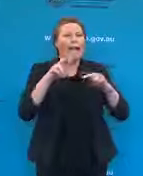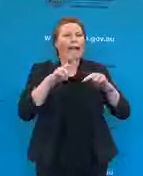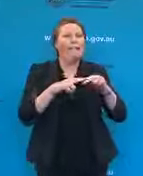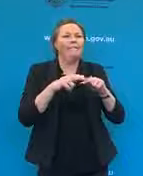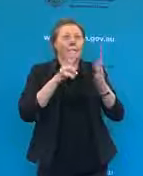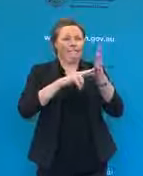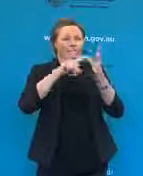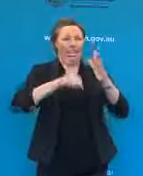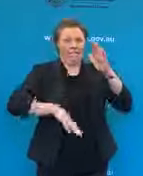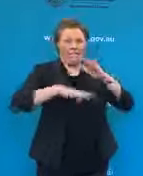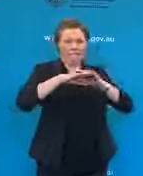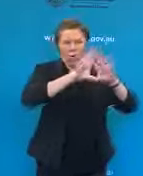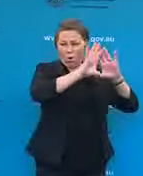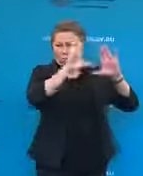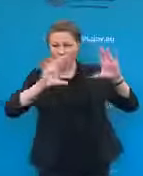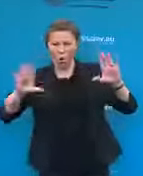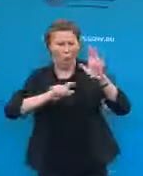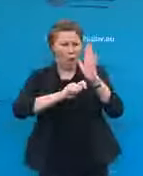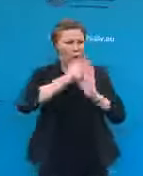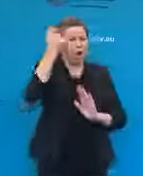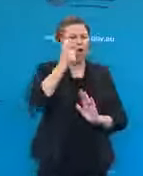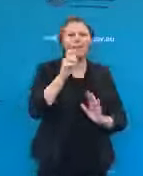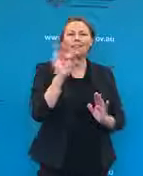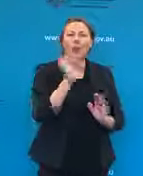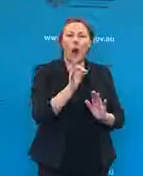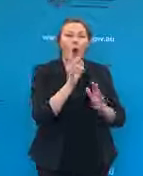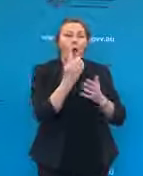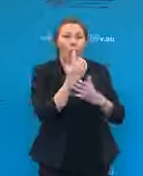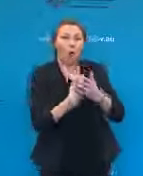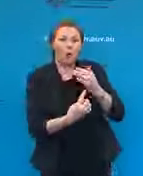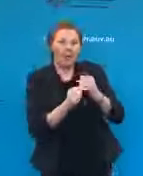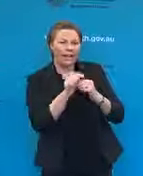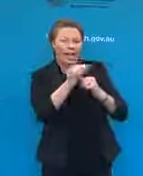rest in the local state and territory Public Health Unit, but that they would